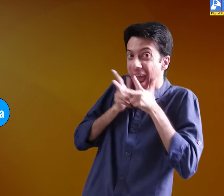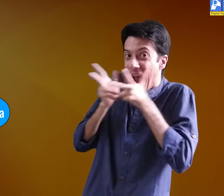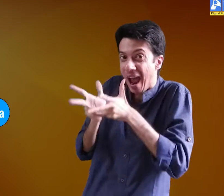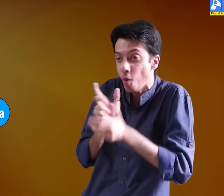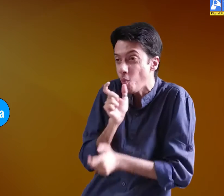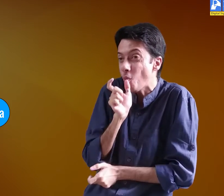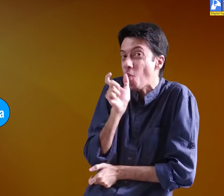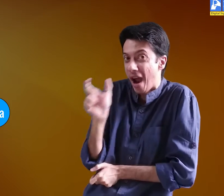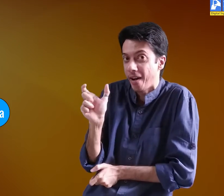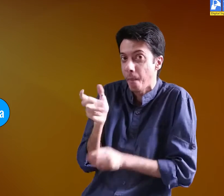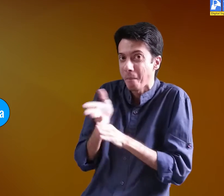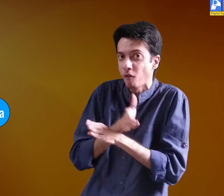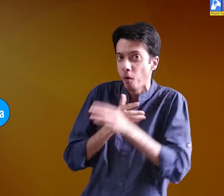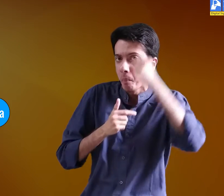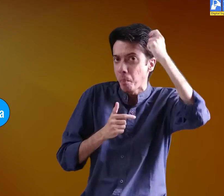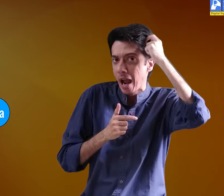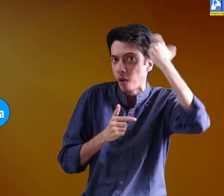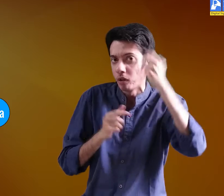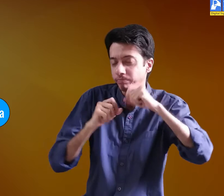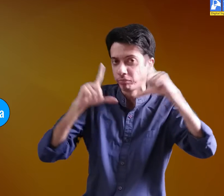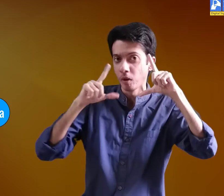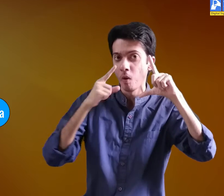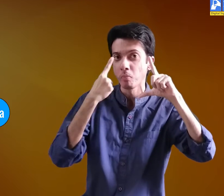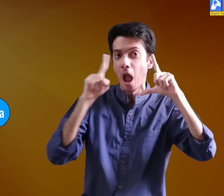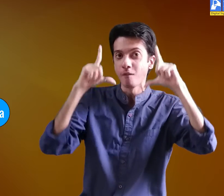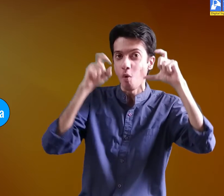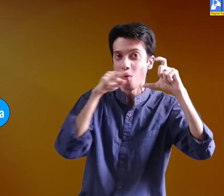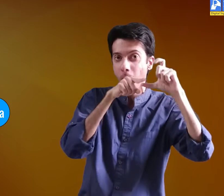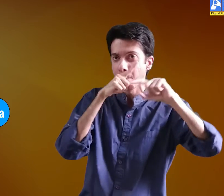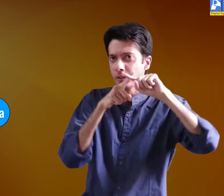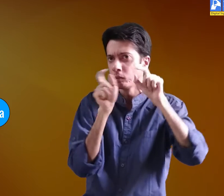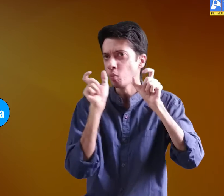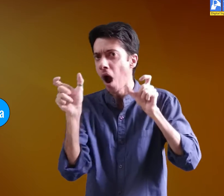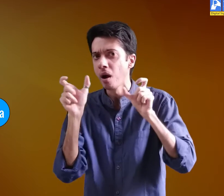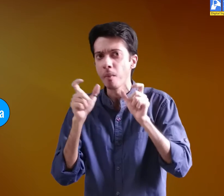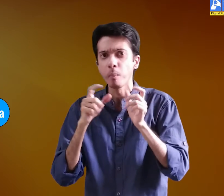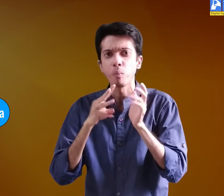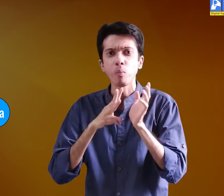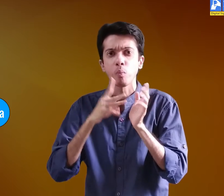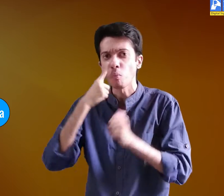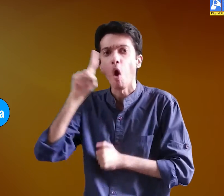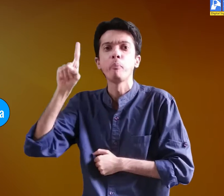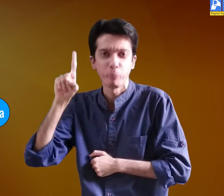When they begin to express first they picturize their mother's face in their mind and then they